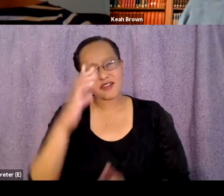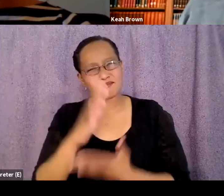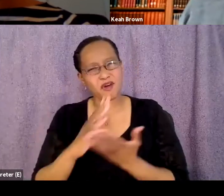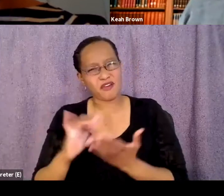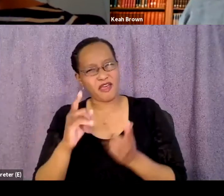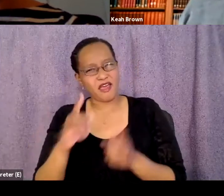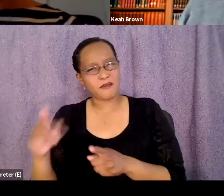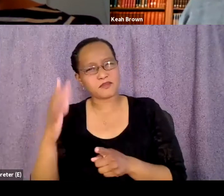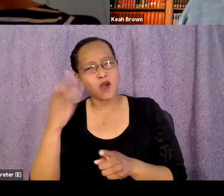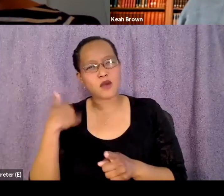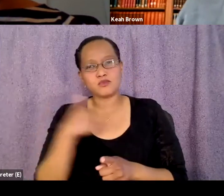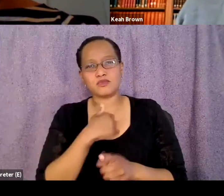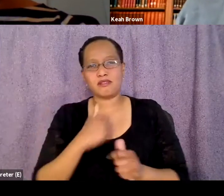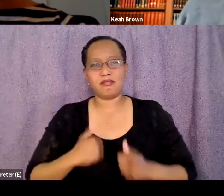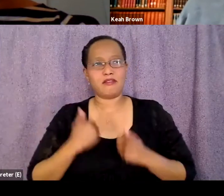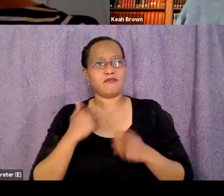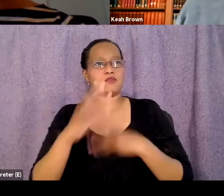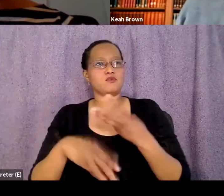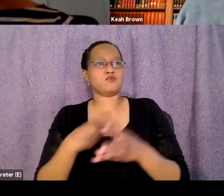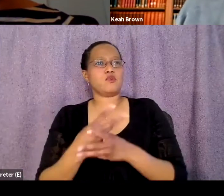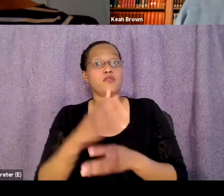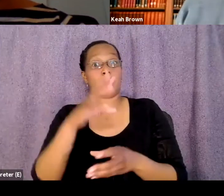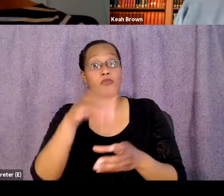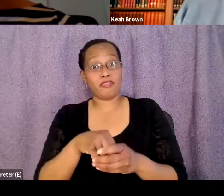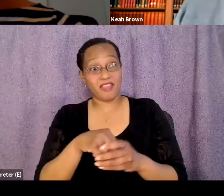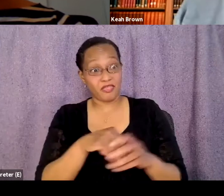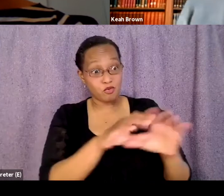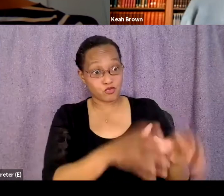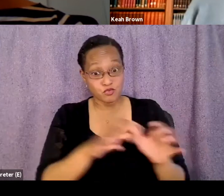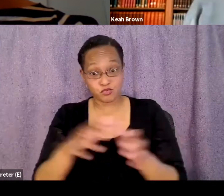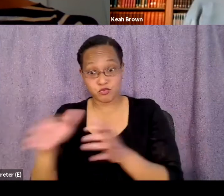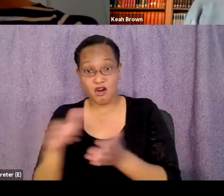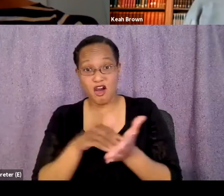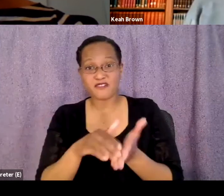Keah Brown: Within these groups we're often asked to put the other pieces of us away so